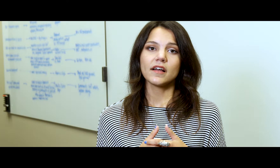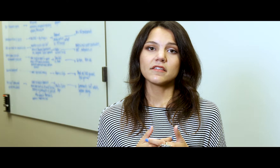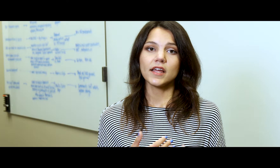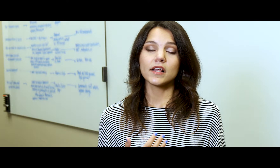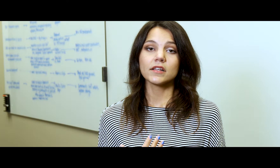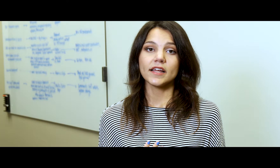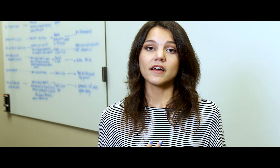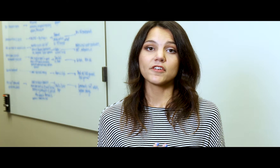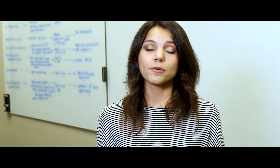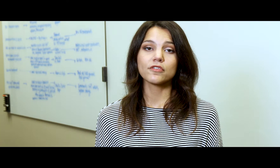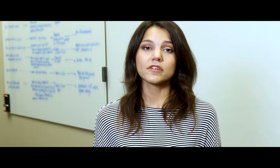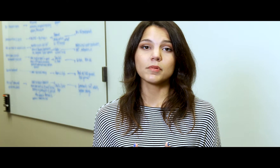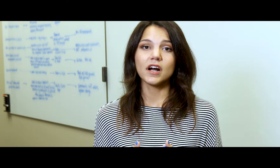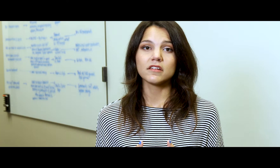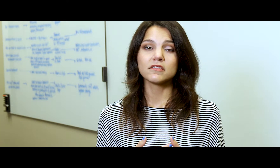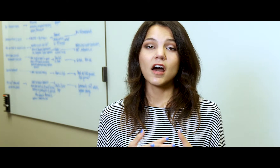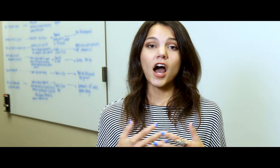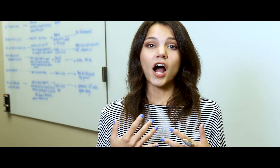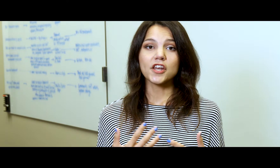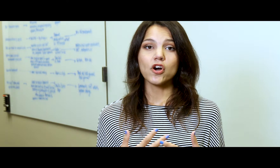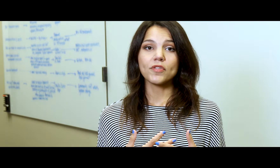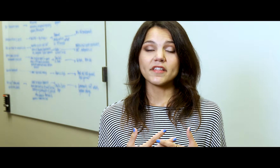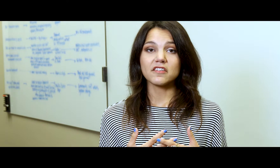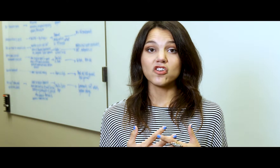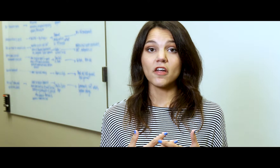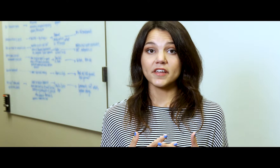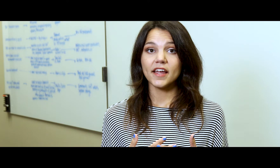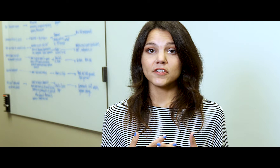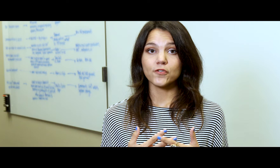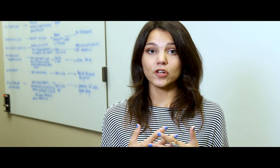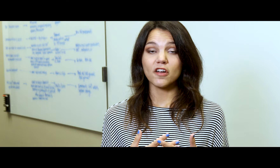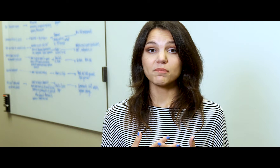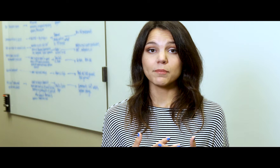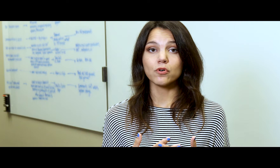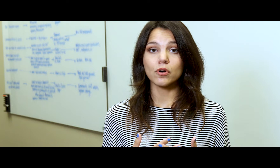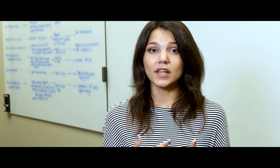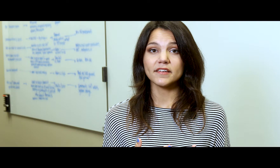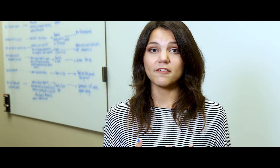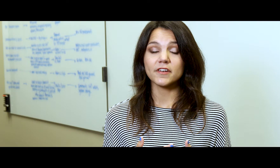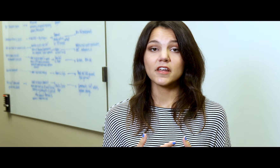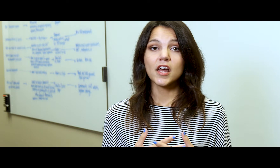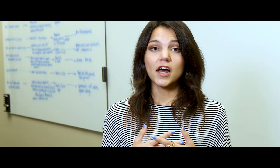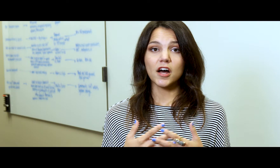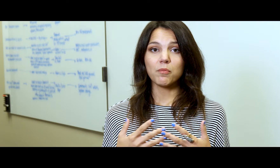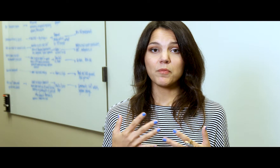as a late-deafened person, because I know that that's not the case for a lot of people who are late-deafened.